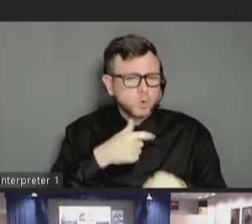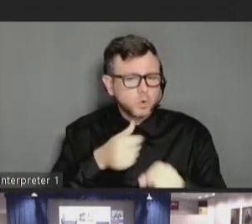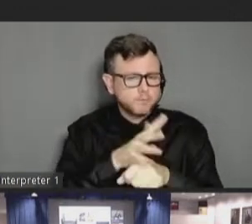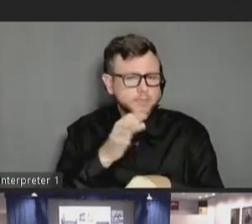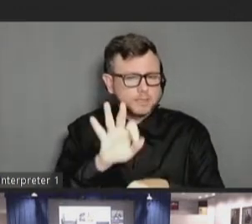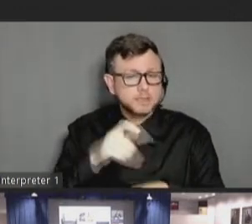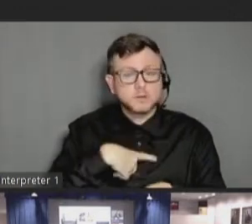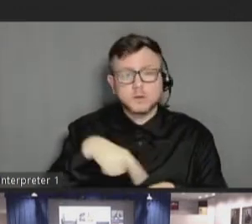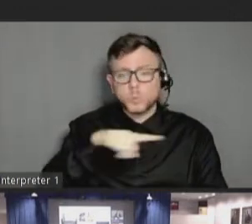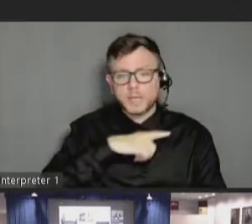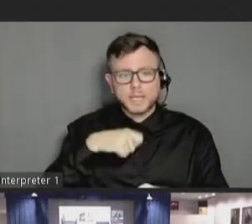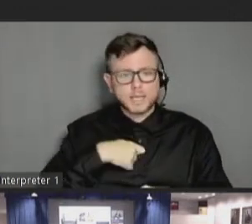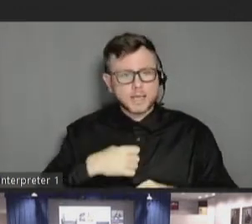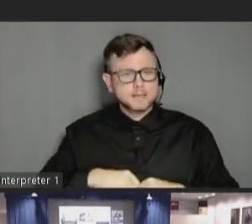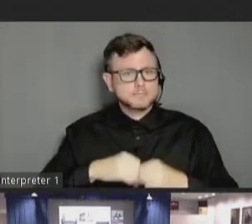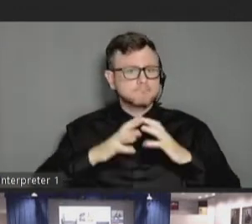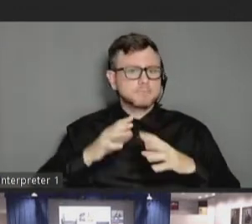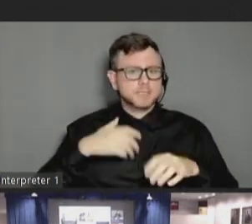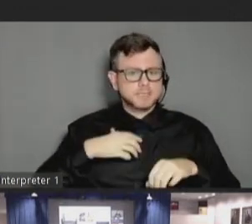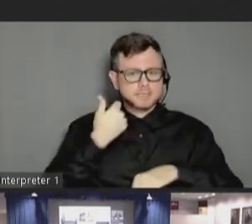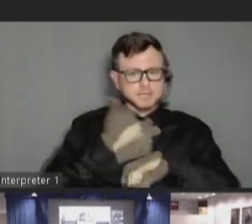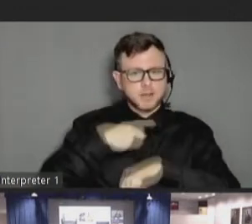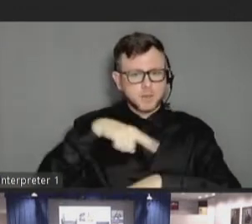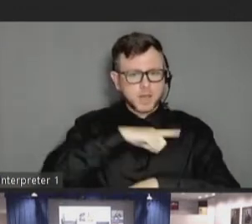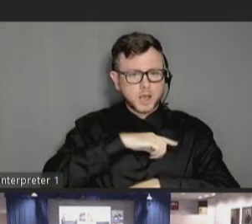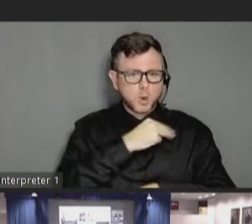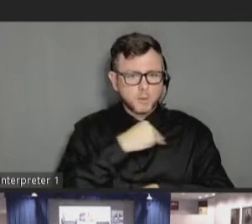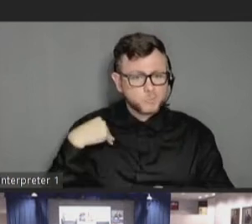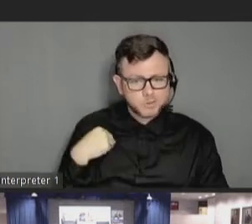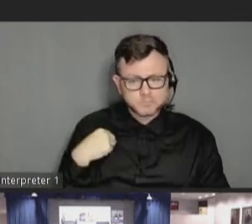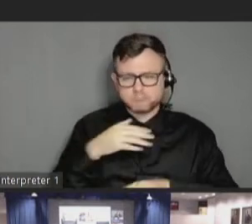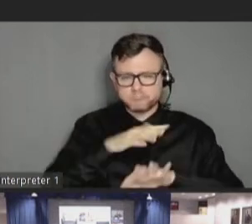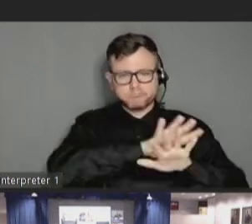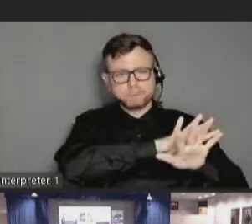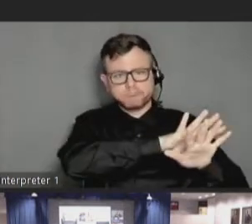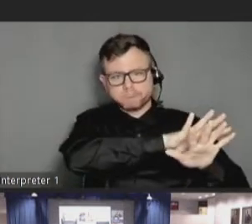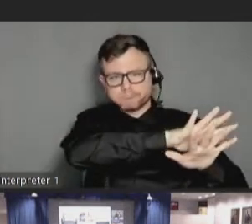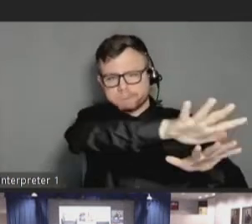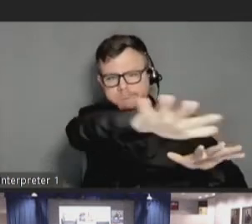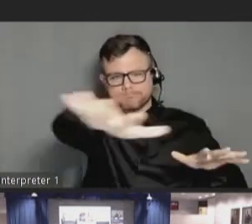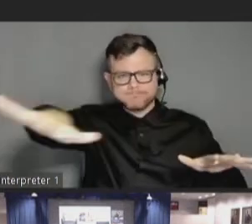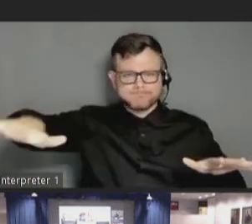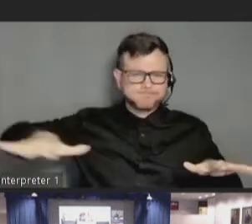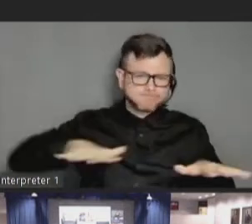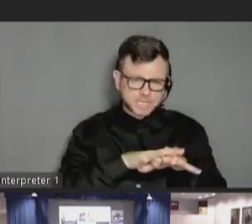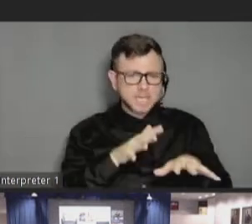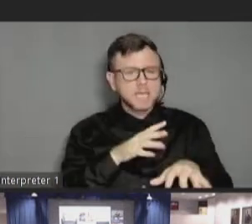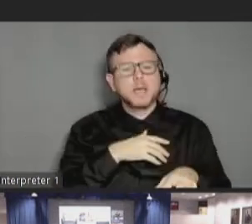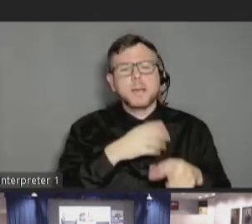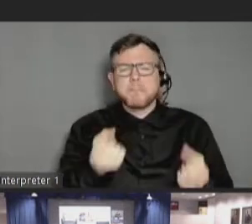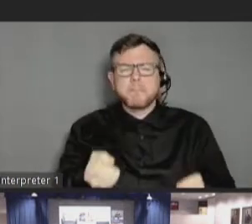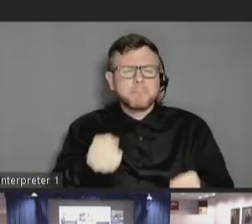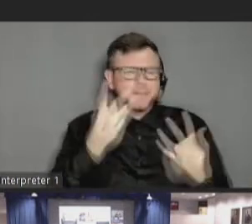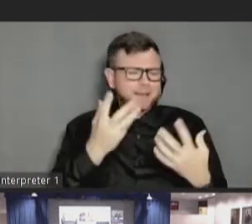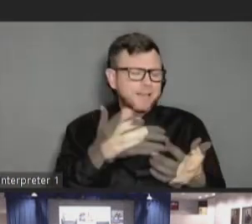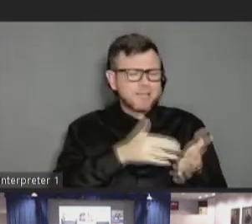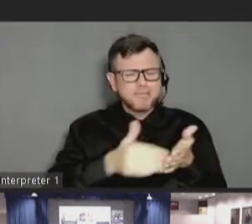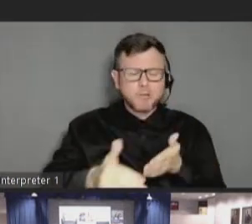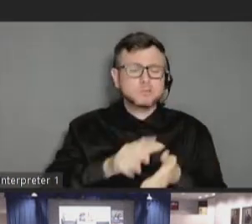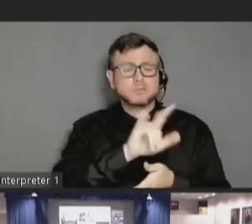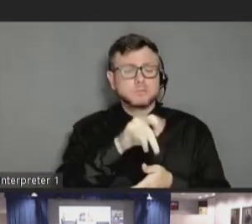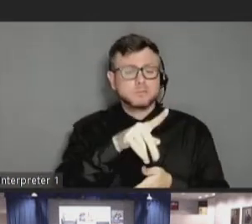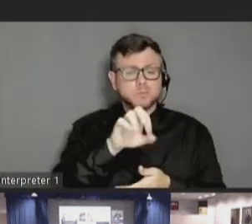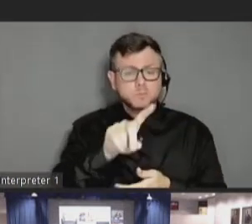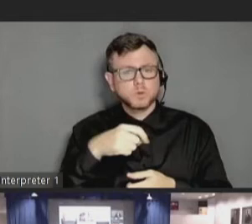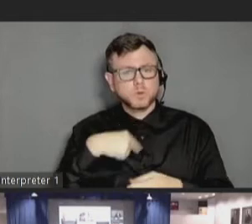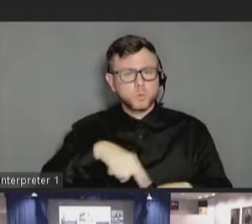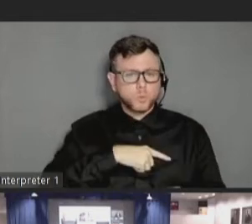mobilize our membership across thousands of ZIP codes. Because we, again, live like and look like